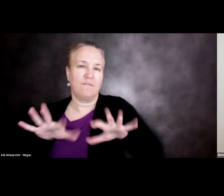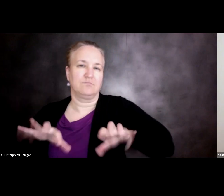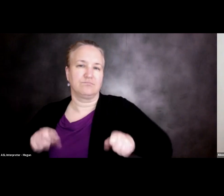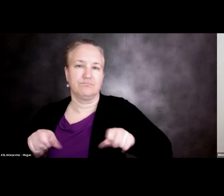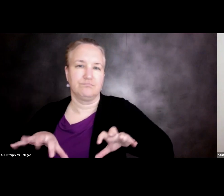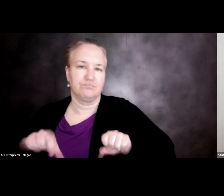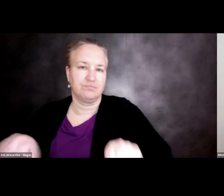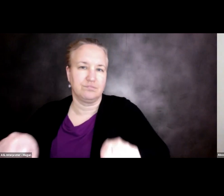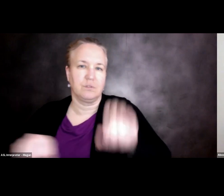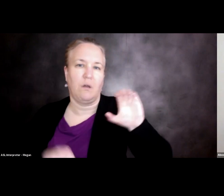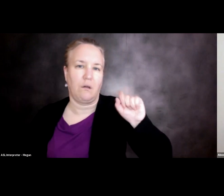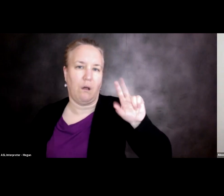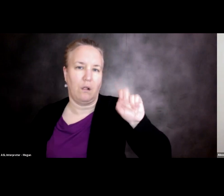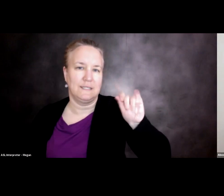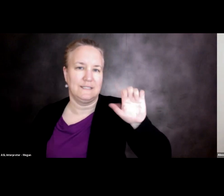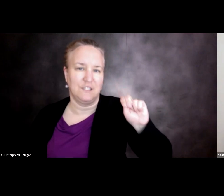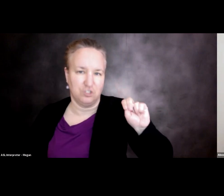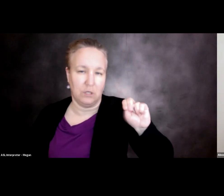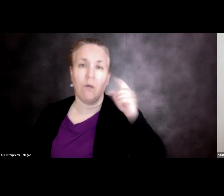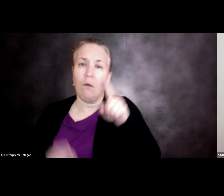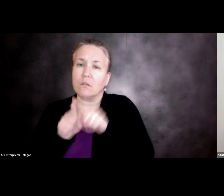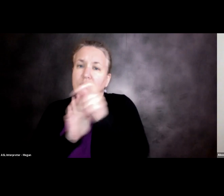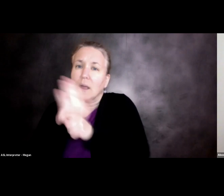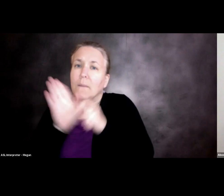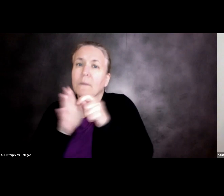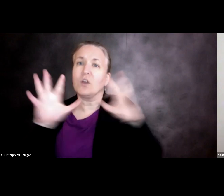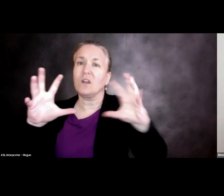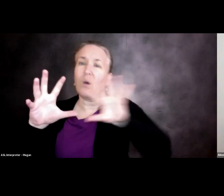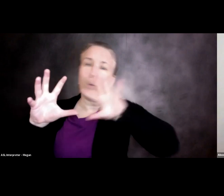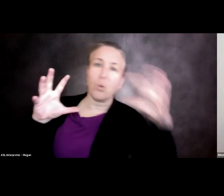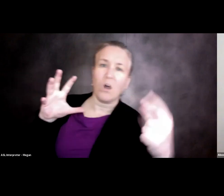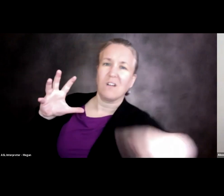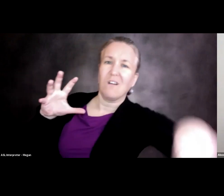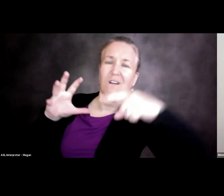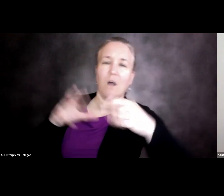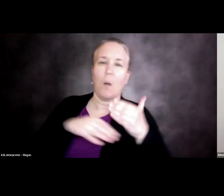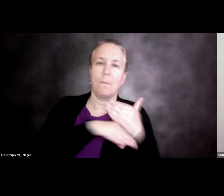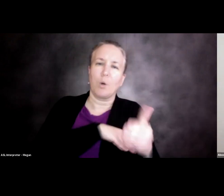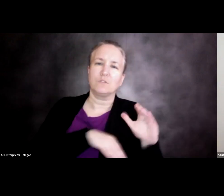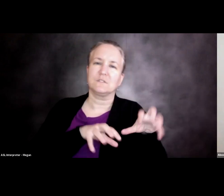Yet the same period in other parts of the world was post imperial.